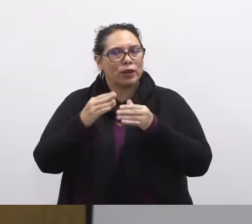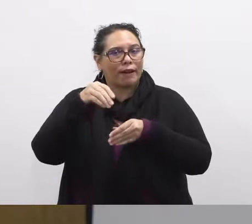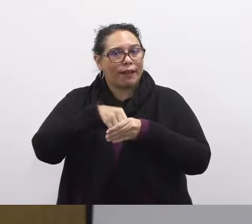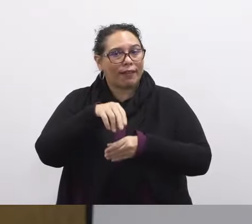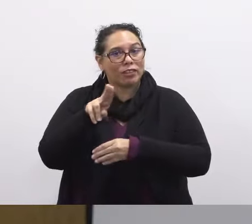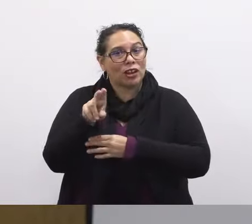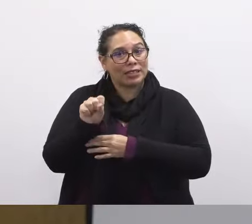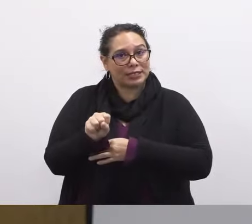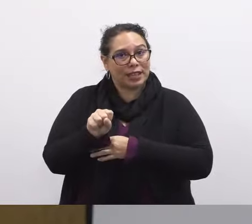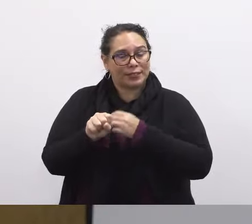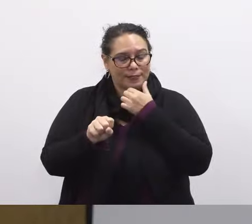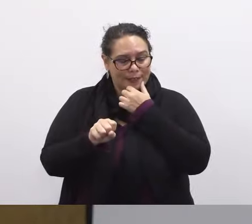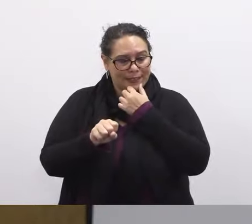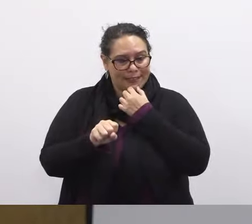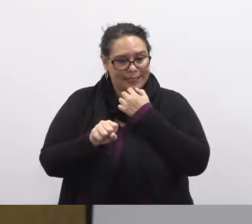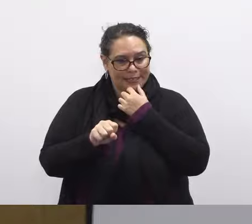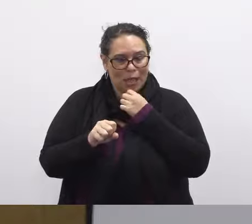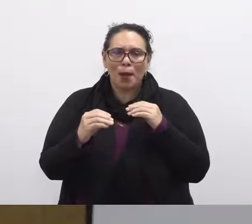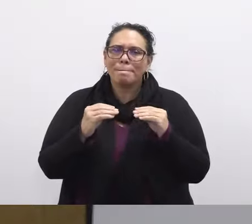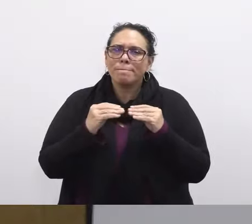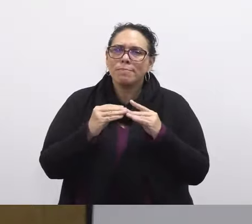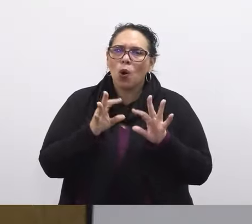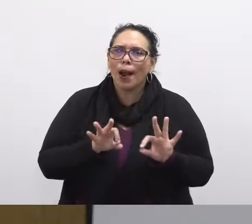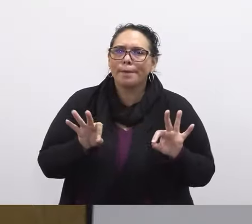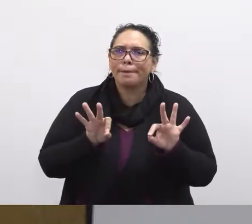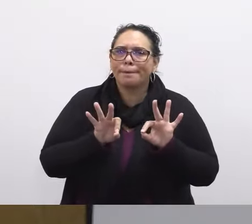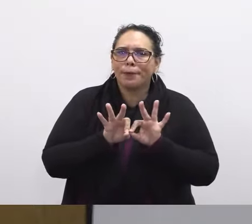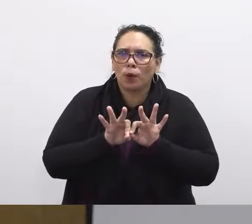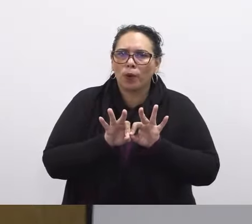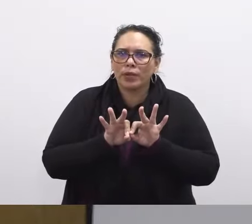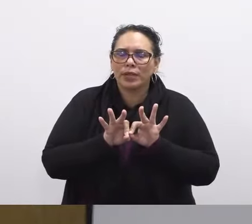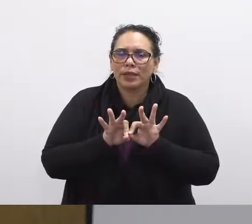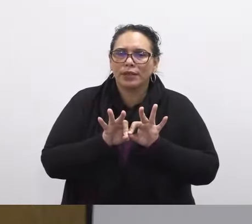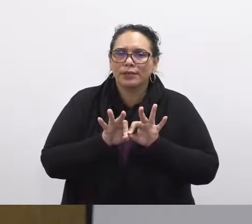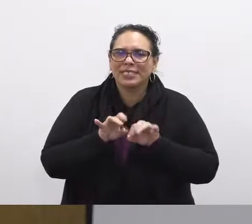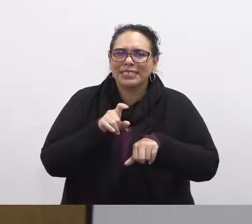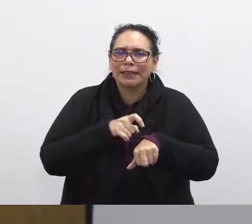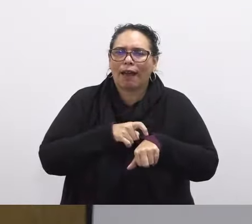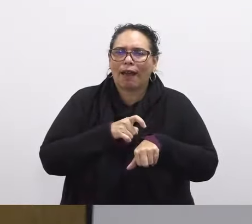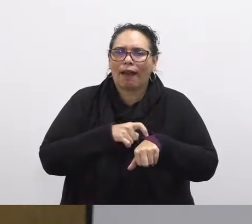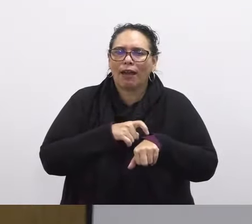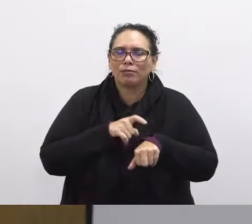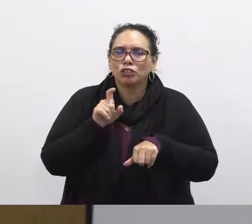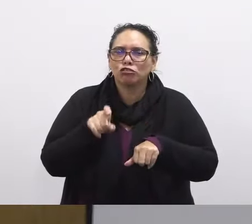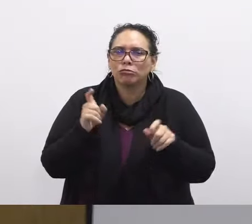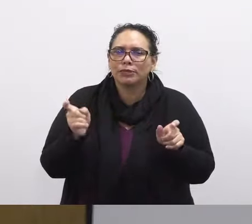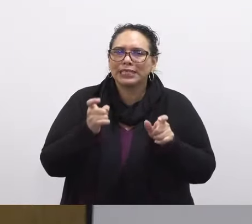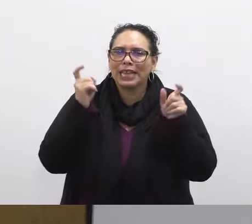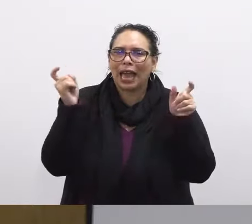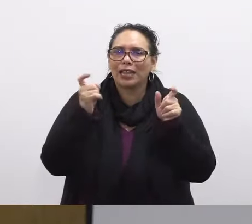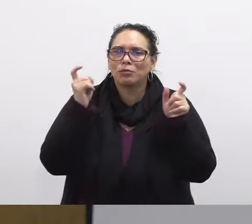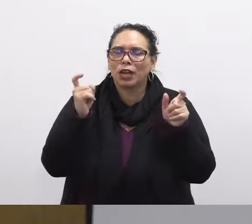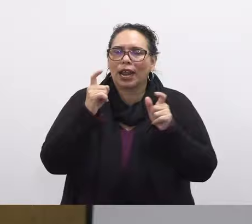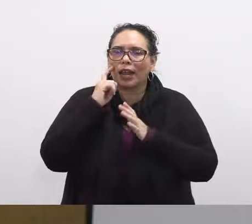And more importantly, I think that this time period should be celebrated and acknowledged